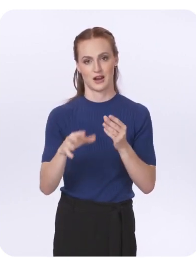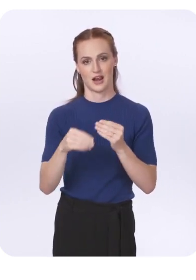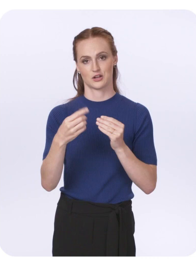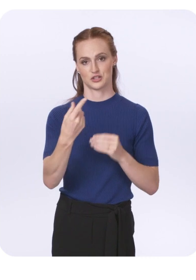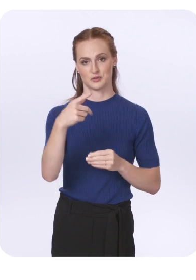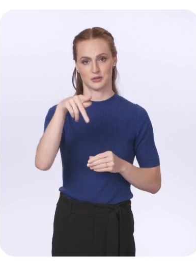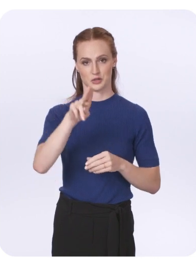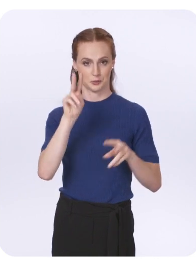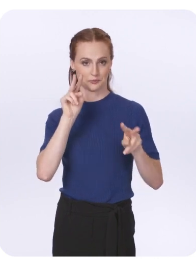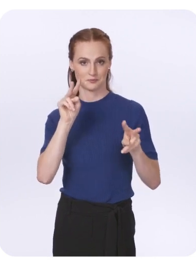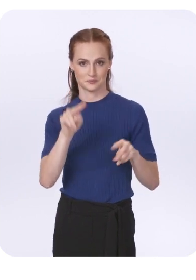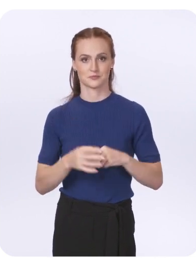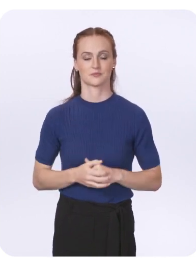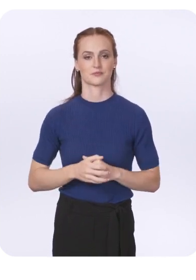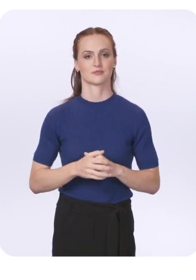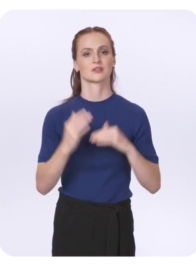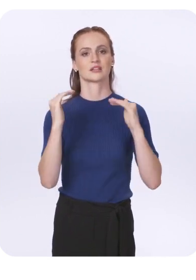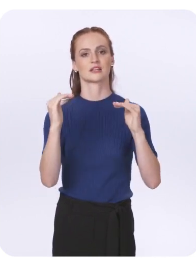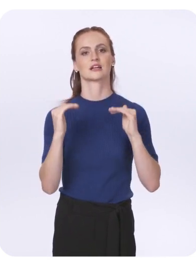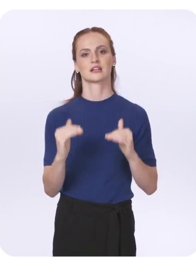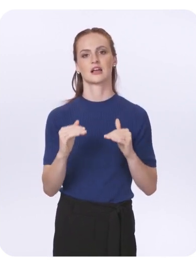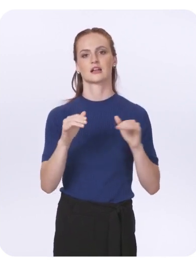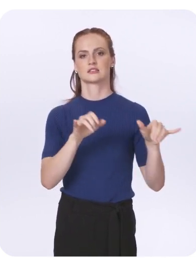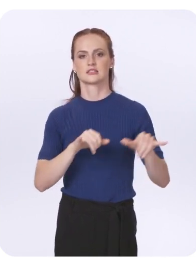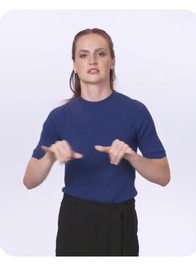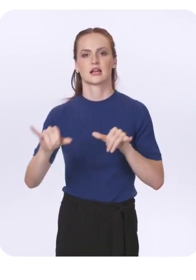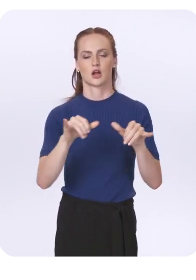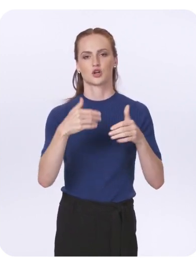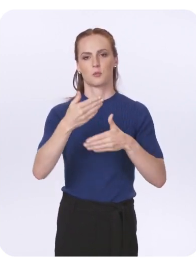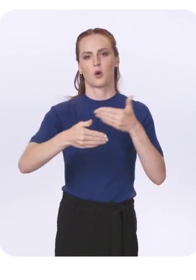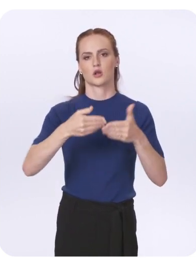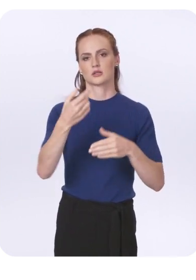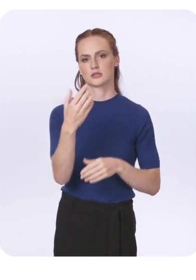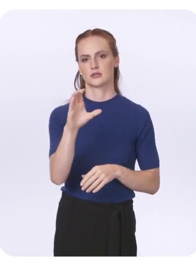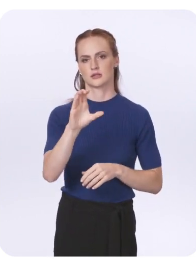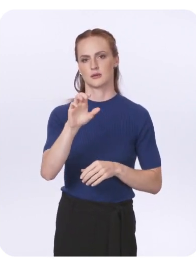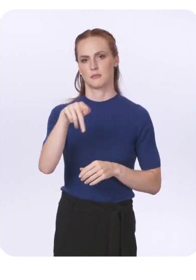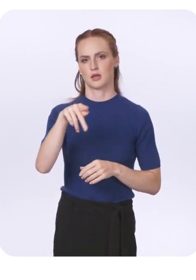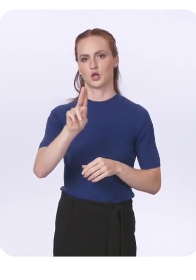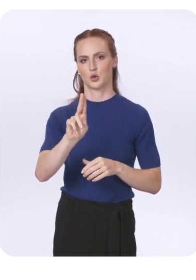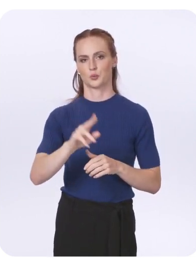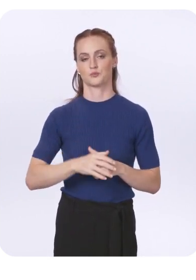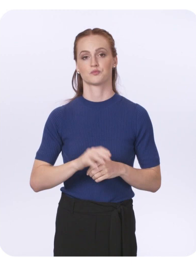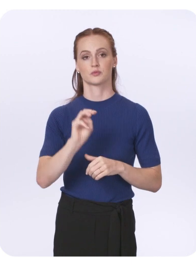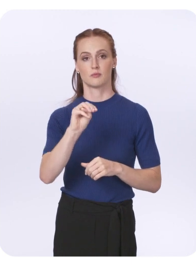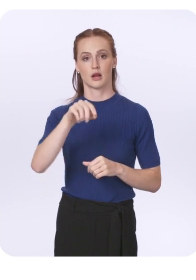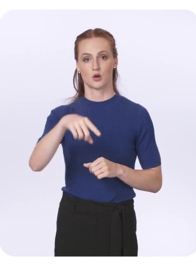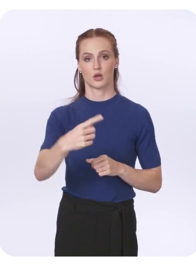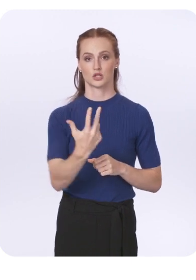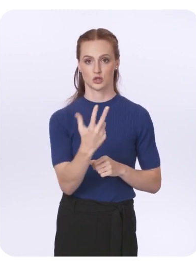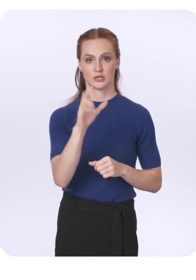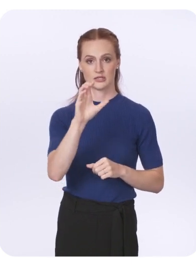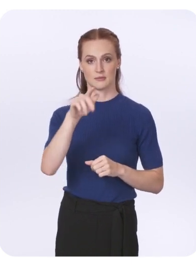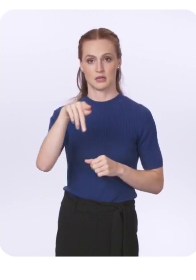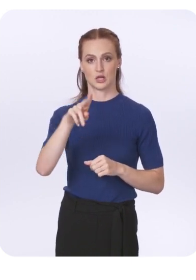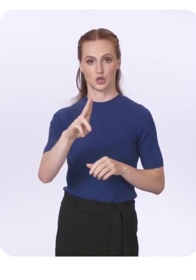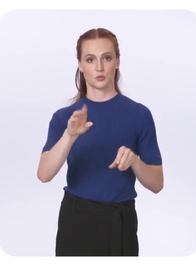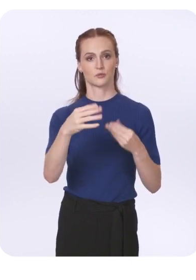Next, we'll talk about a very standard processor, which is the CPU. The Meta Quest 3 CPU offers a 33% improvement